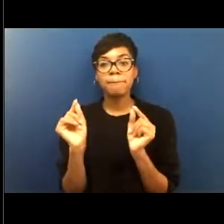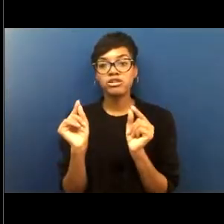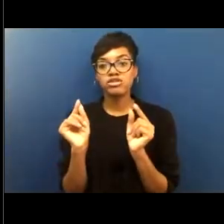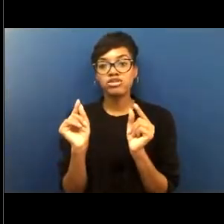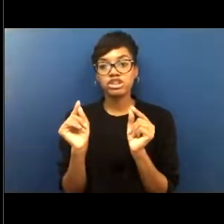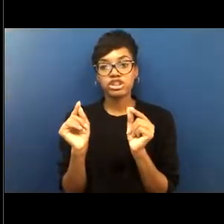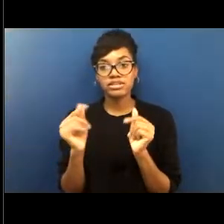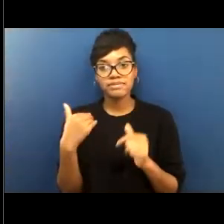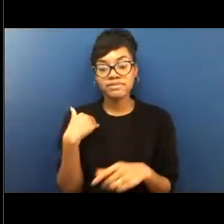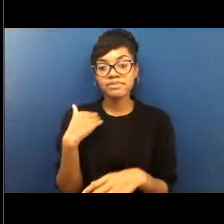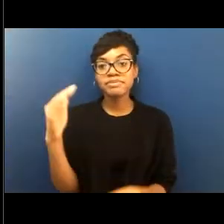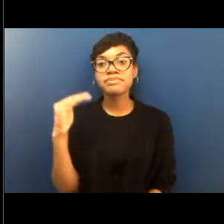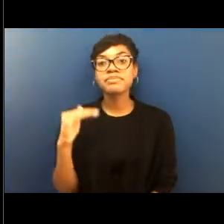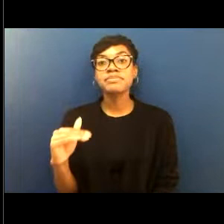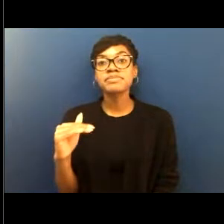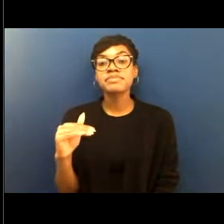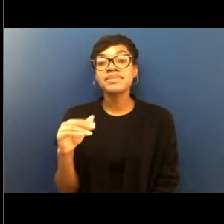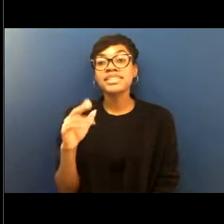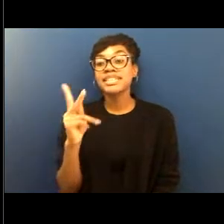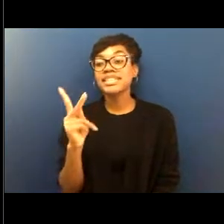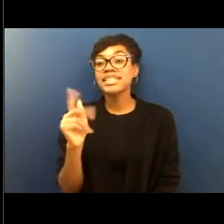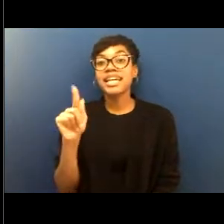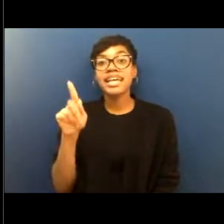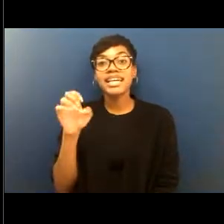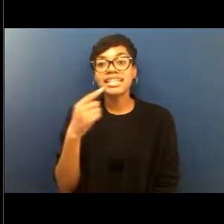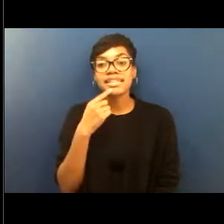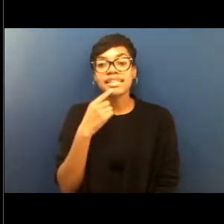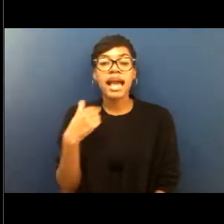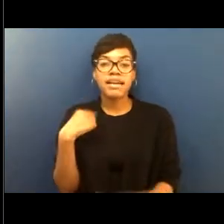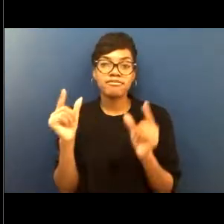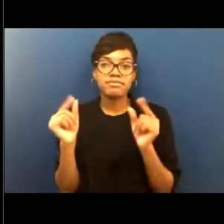And Katie is also talking about pinchers, as opposed to legs.